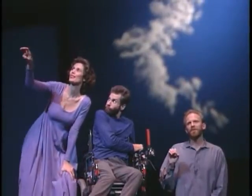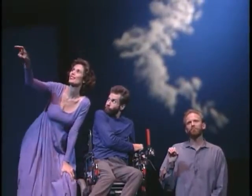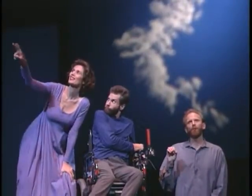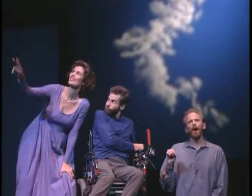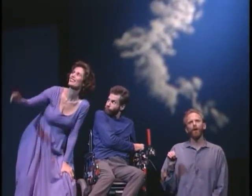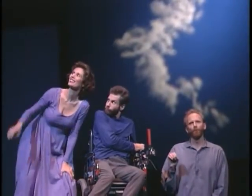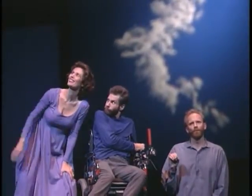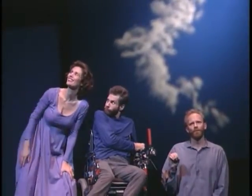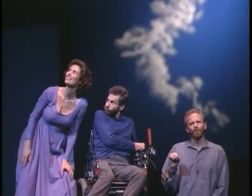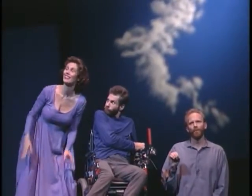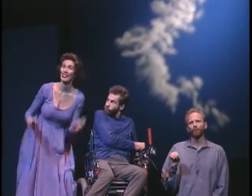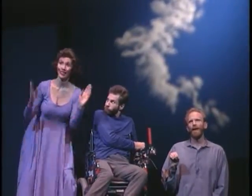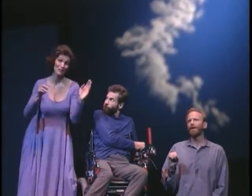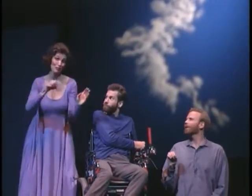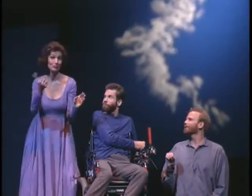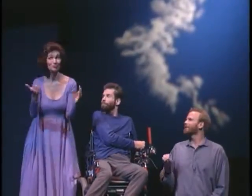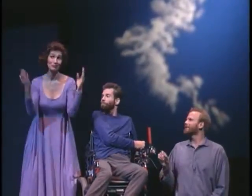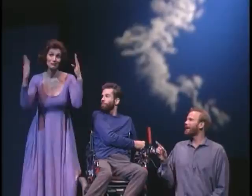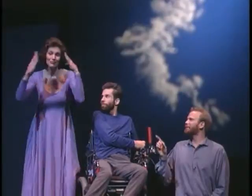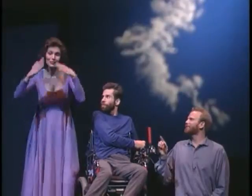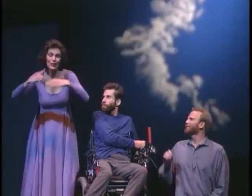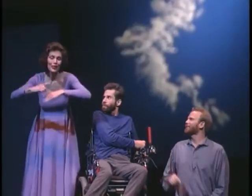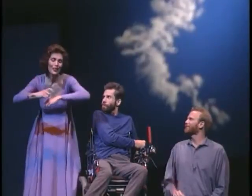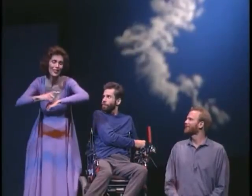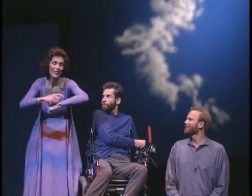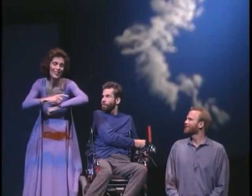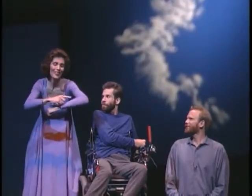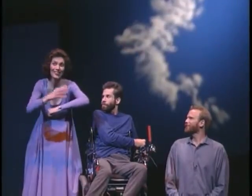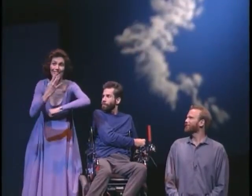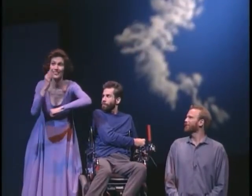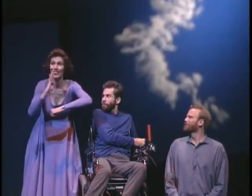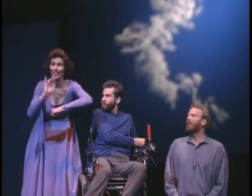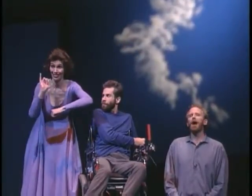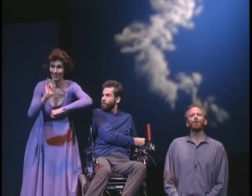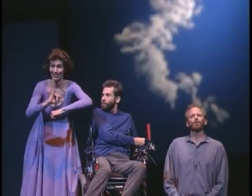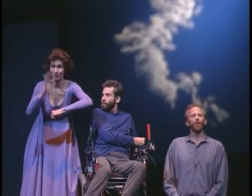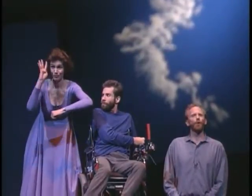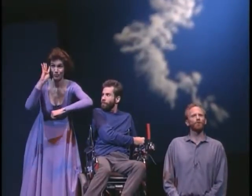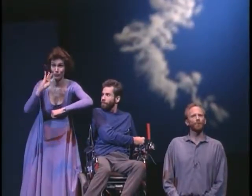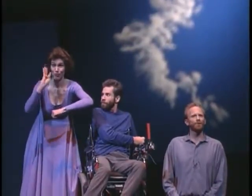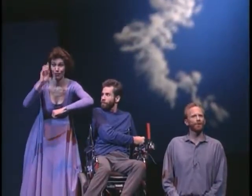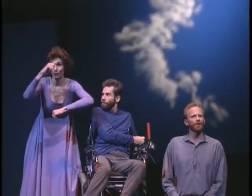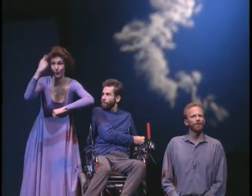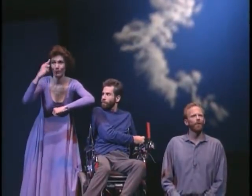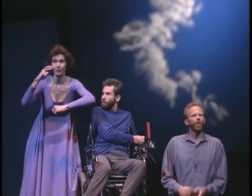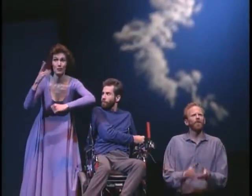the brown or black color of caterpillars signals a mild or harsh winter or that a